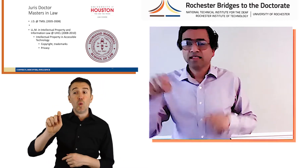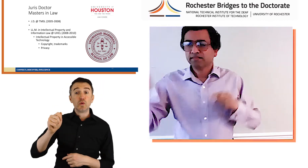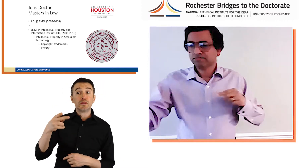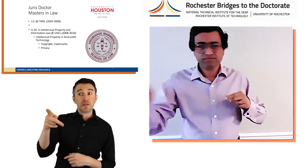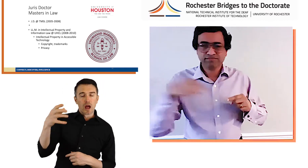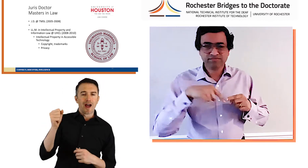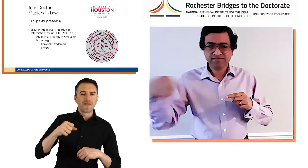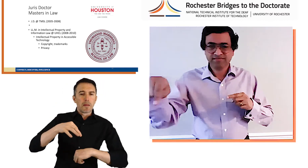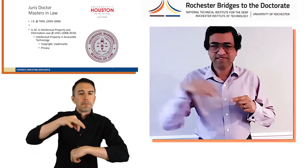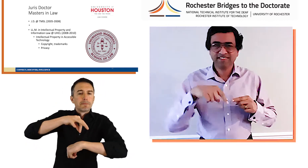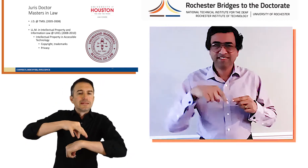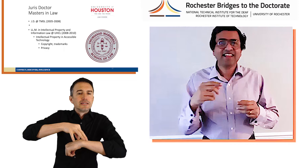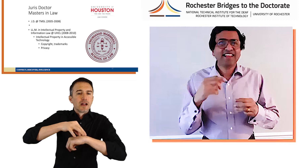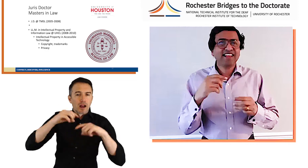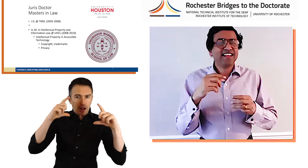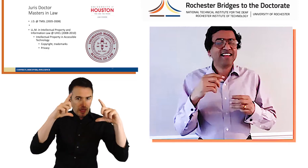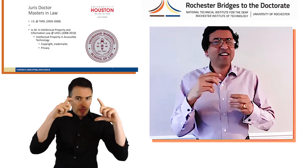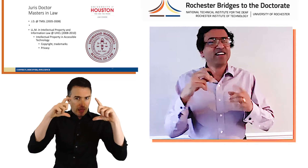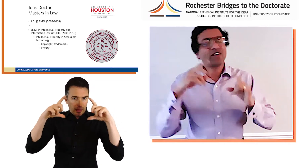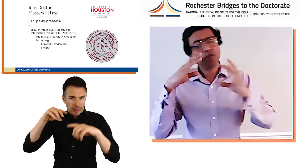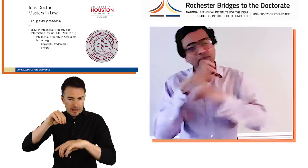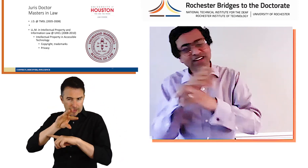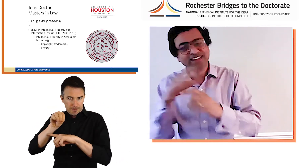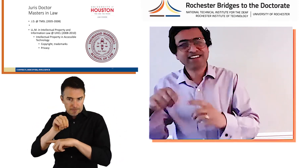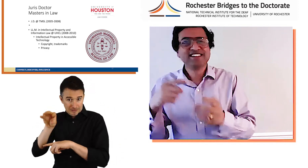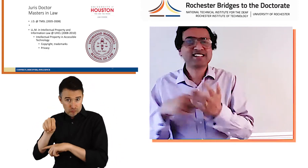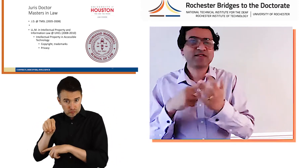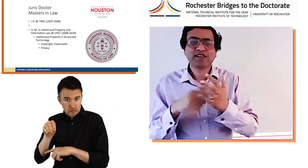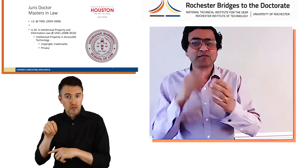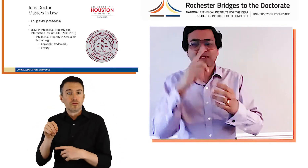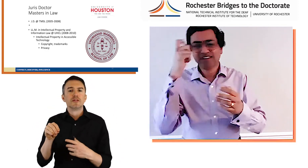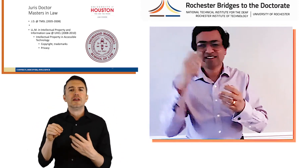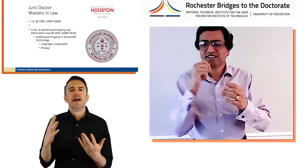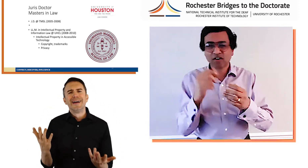but I was working on medical imaging from the University of Texas at Houston.